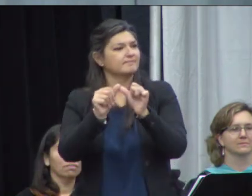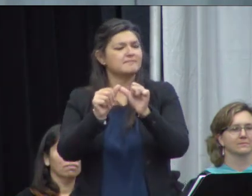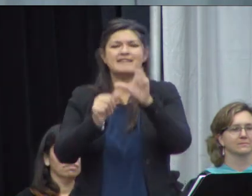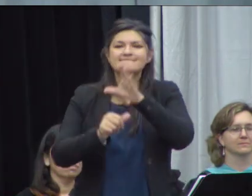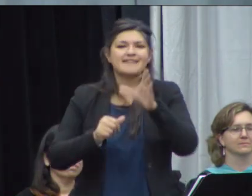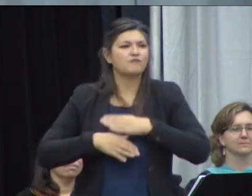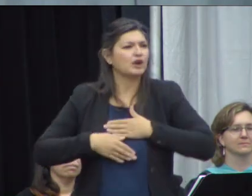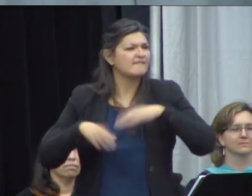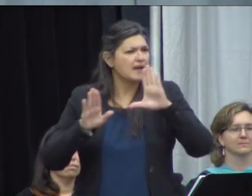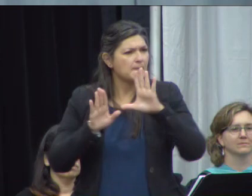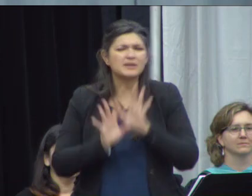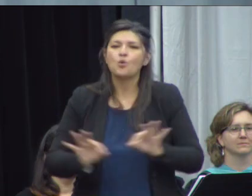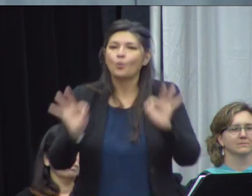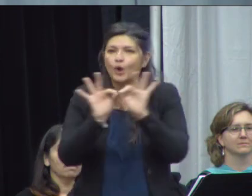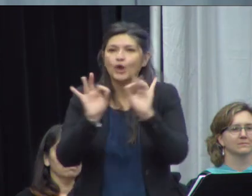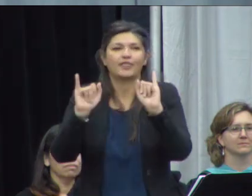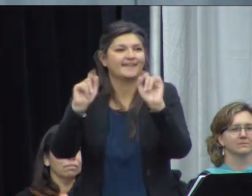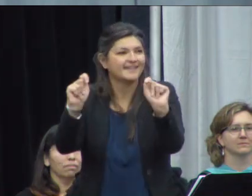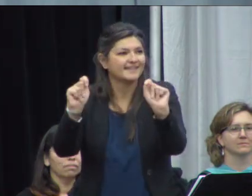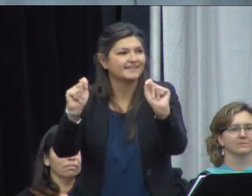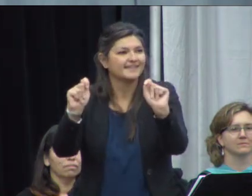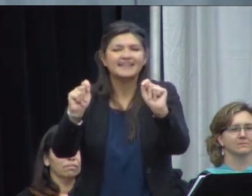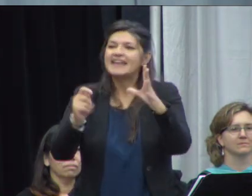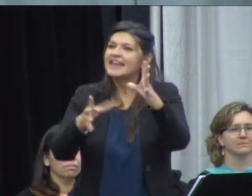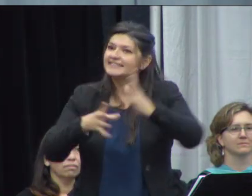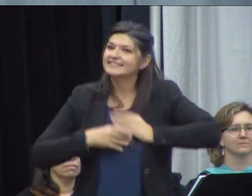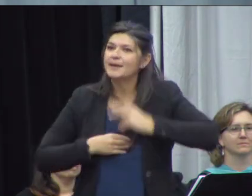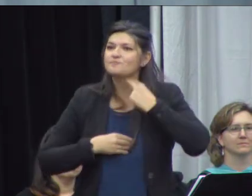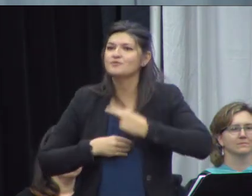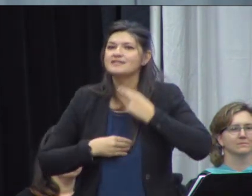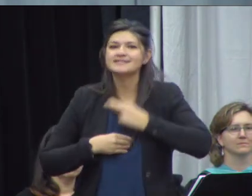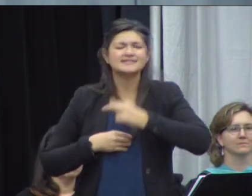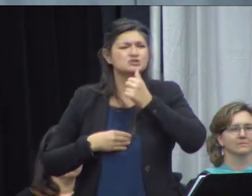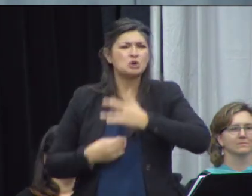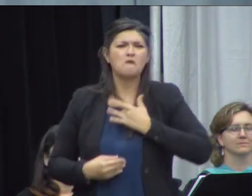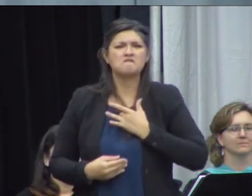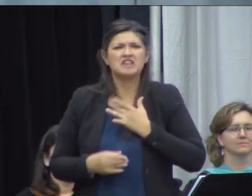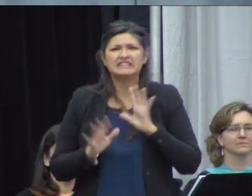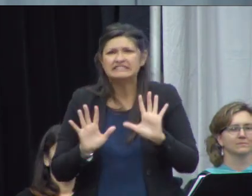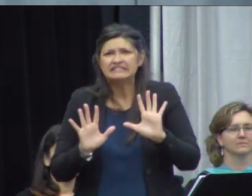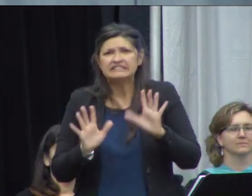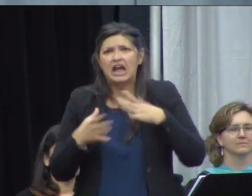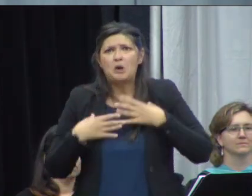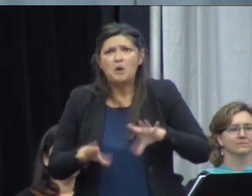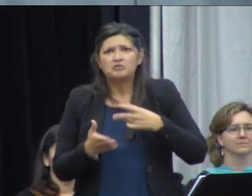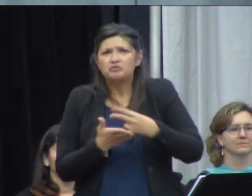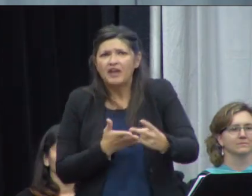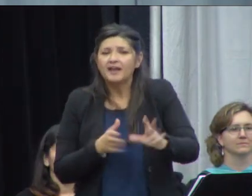Take risks, don't be afraid to fail. Enjoy life's moments, and don't forget to smell the roses.